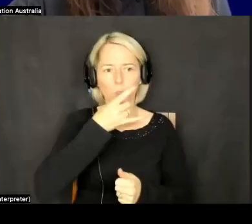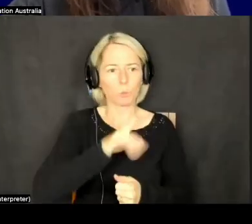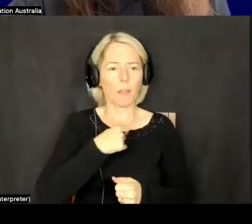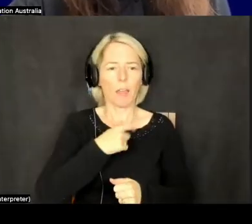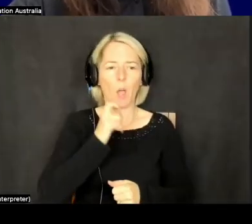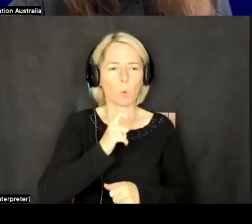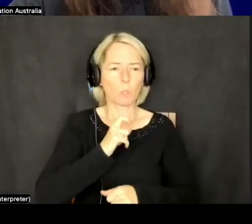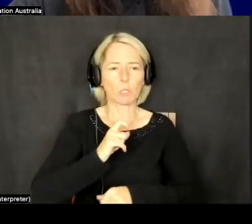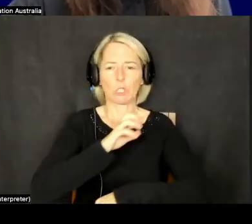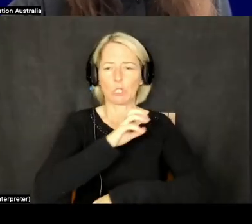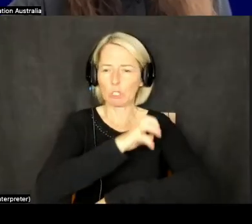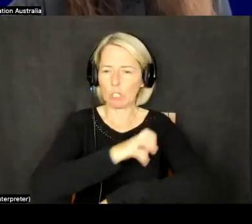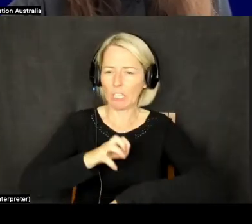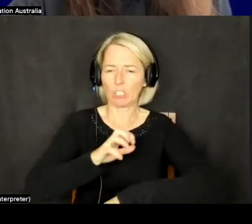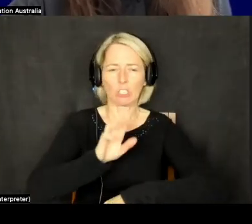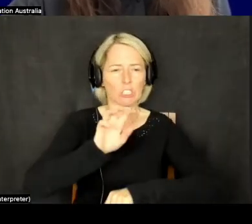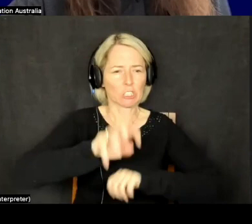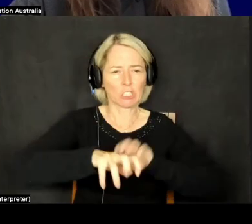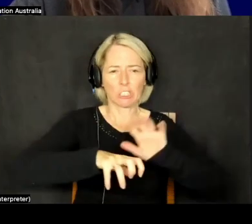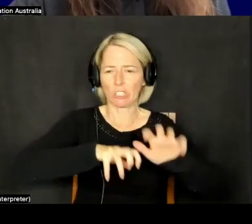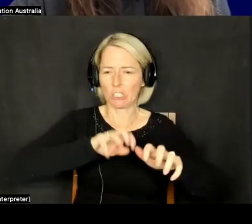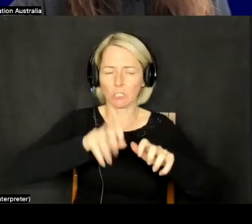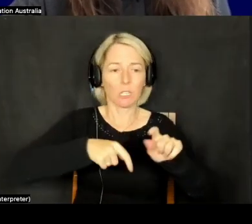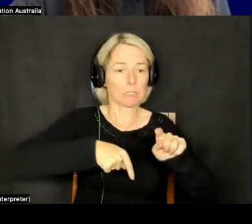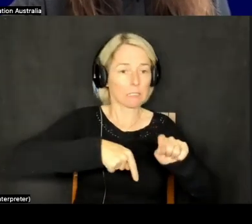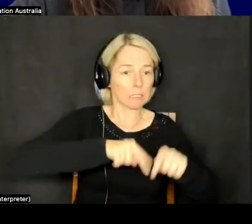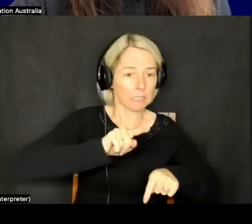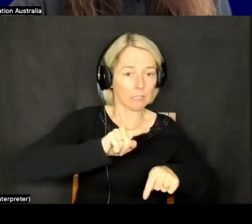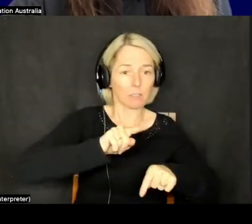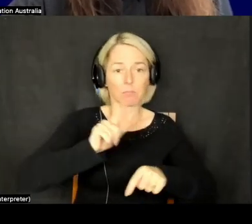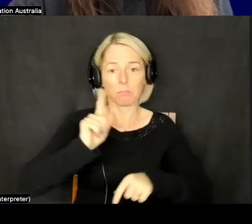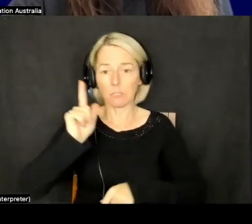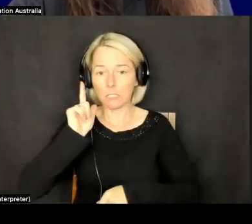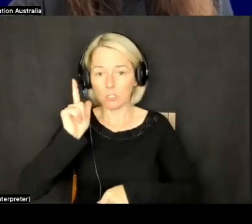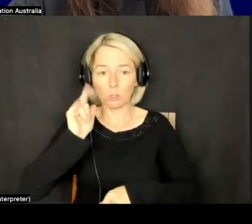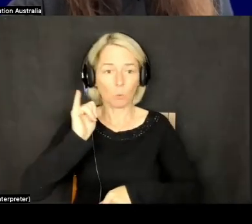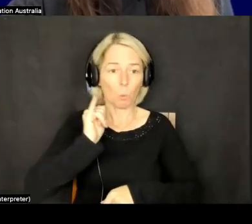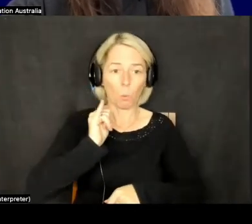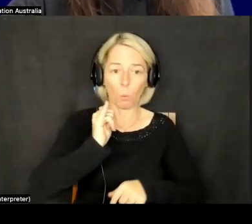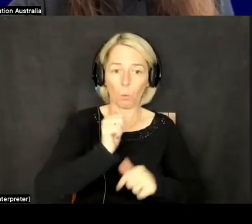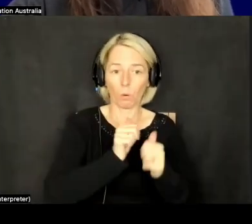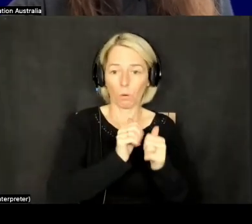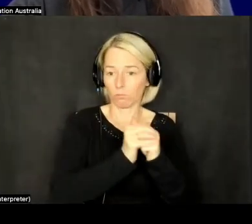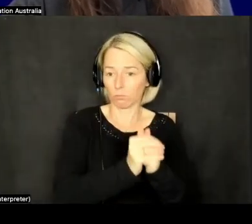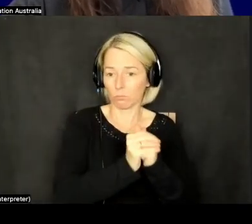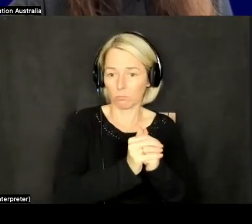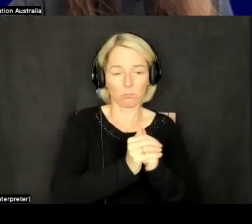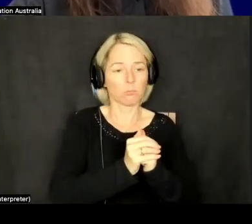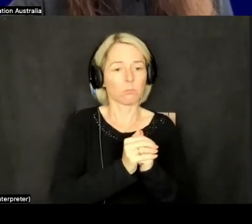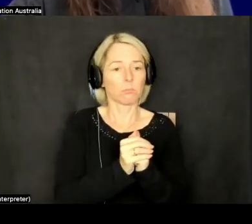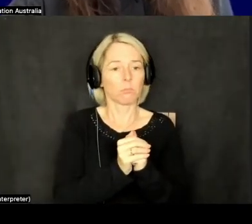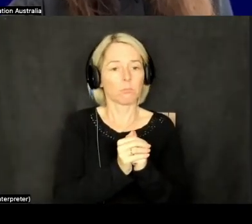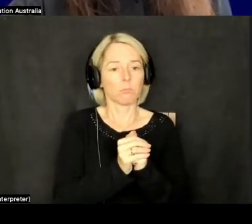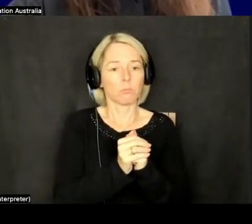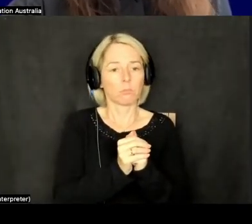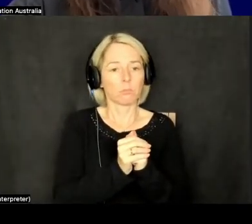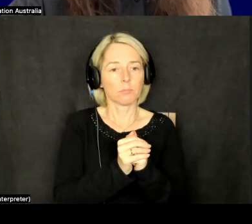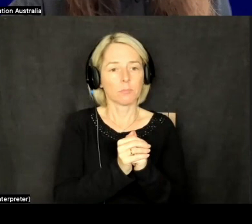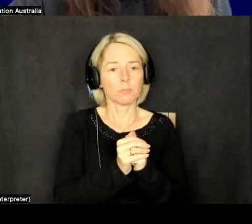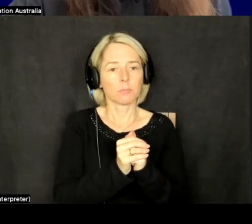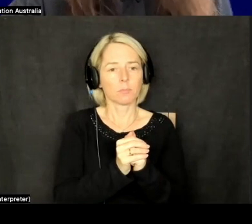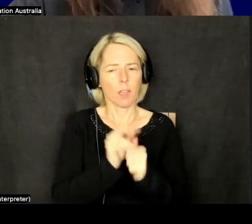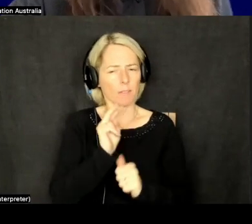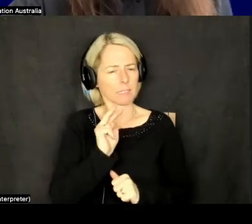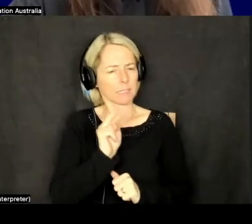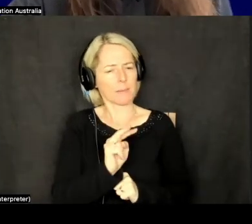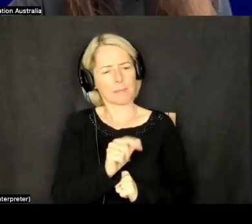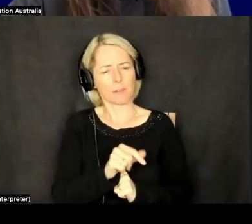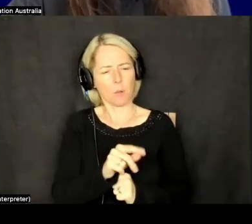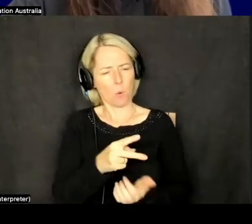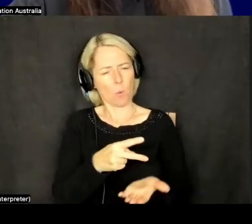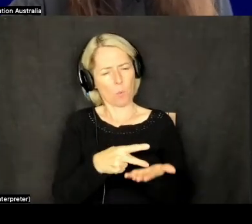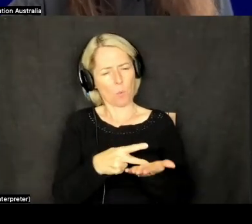kick teachers and peers. They have been observed to walk well, maybe a bit wobbly, but they won't